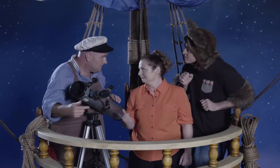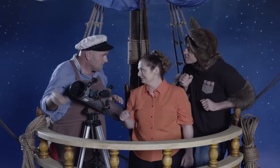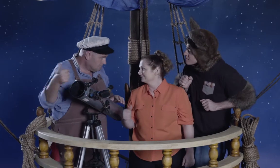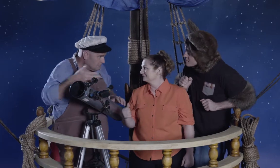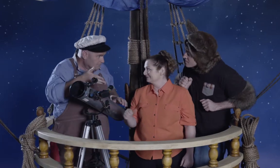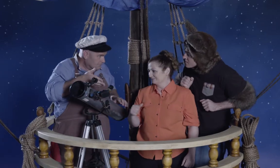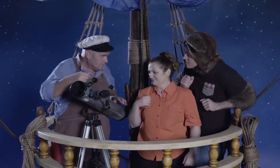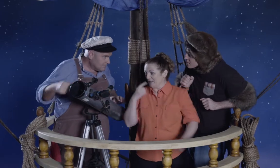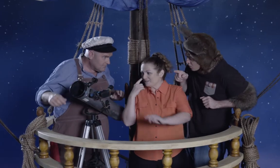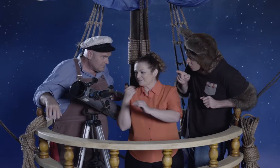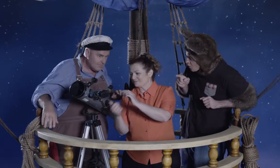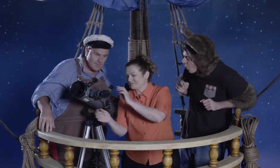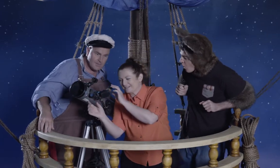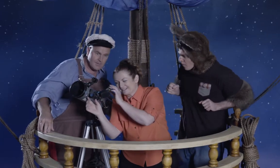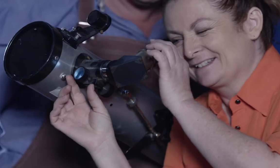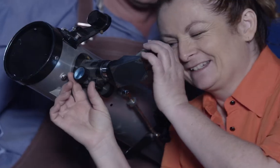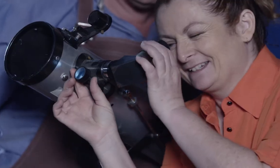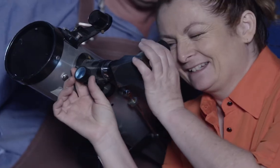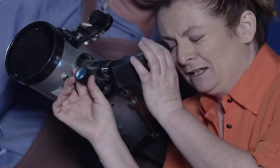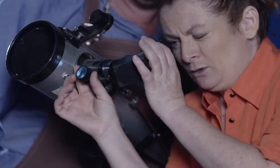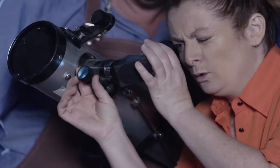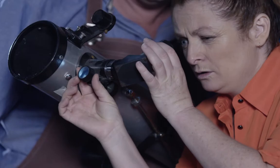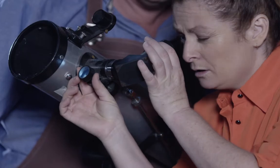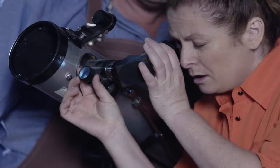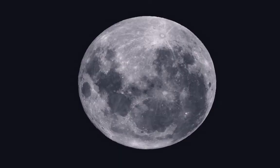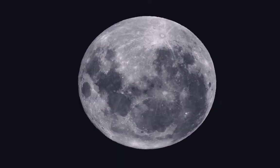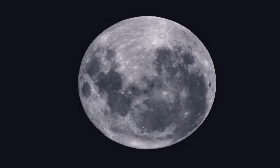OK. I'll have a look. Ooh.